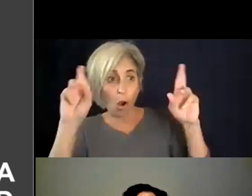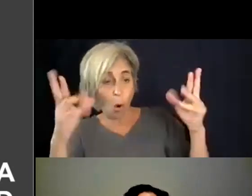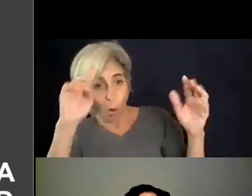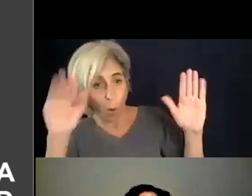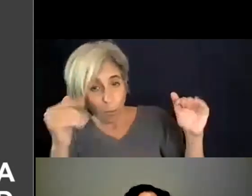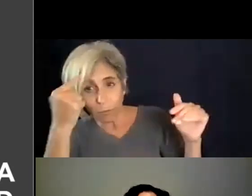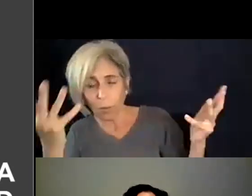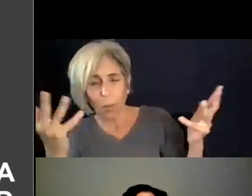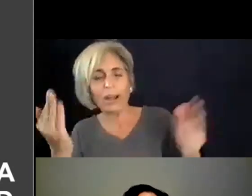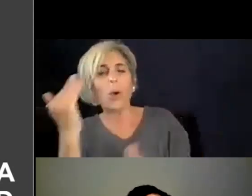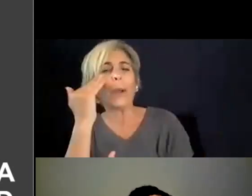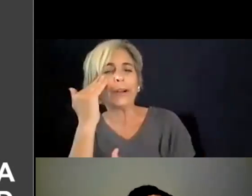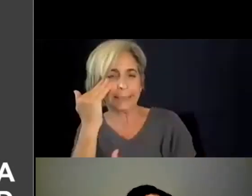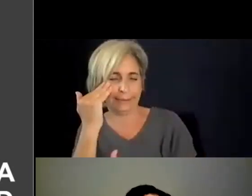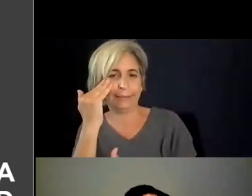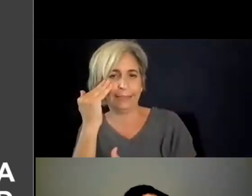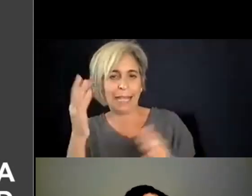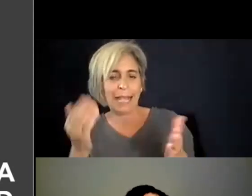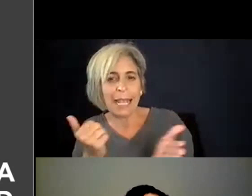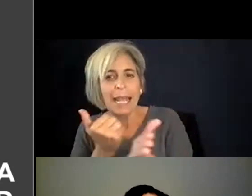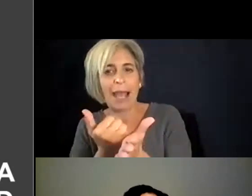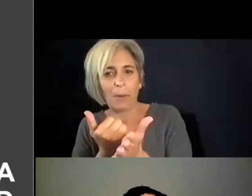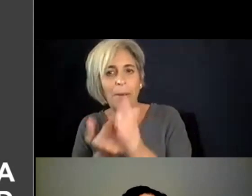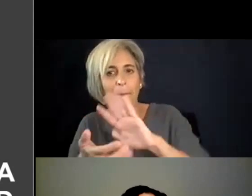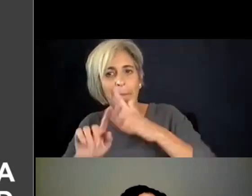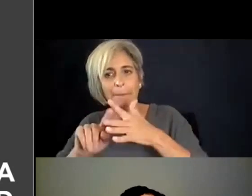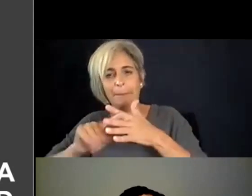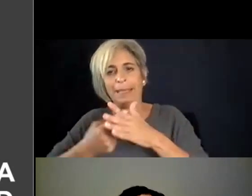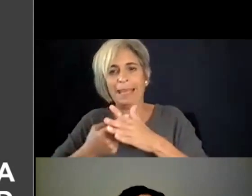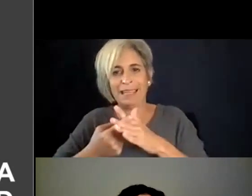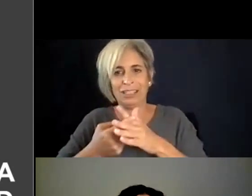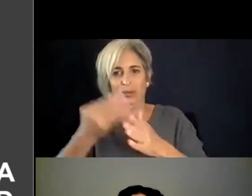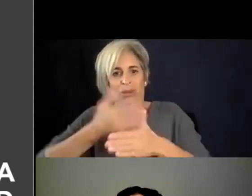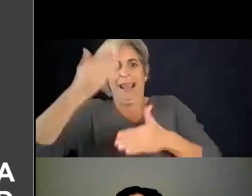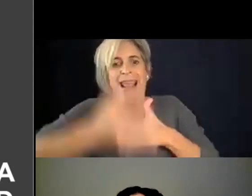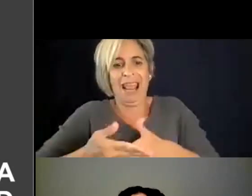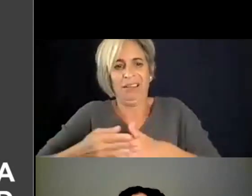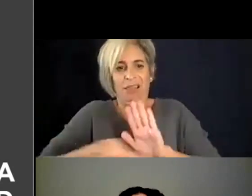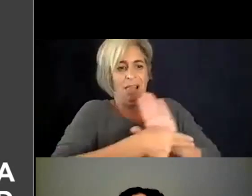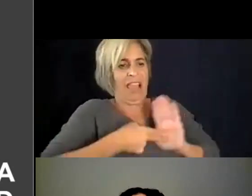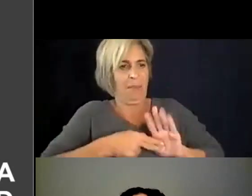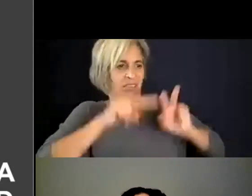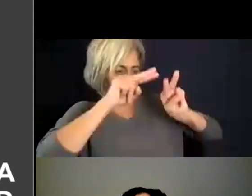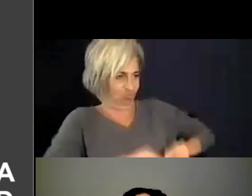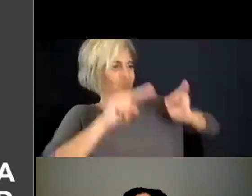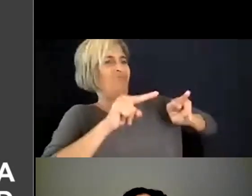awareness and hopefully help to begin to end the stigma that's still very much associated with the deaf and hard of hearing community.